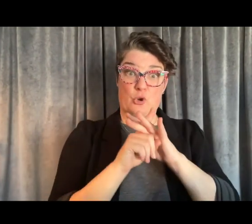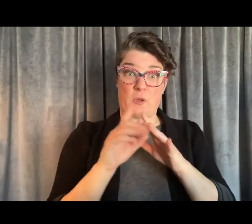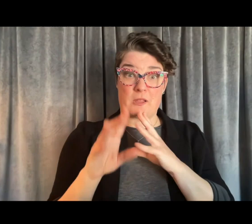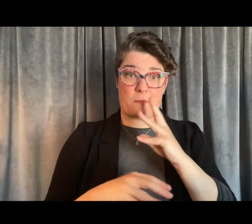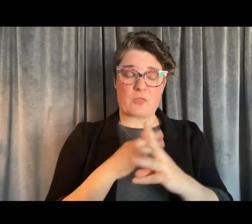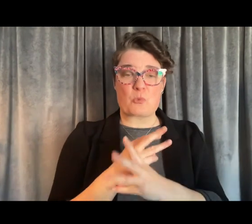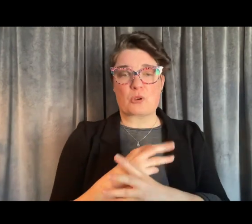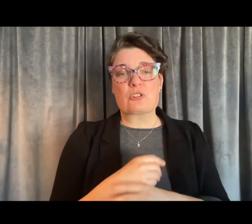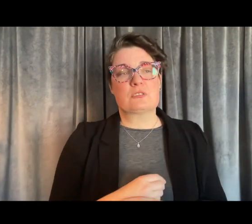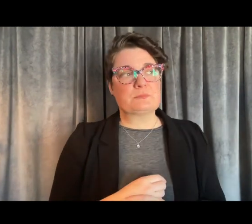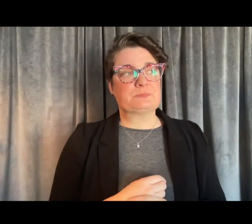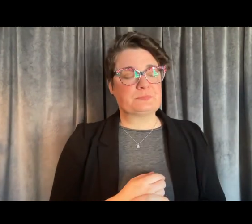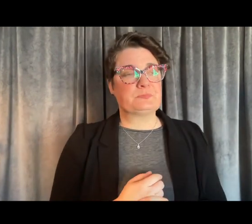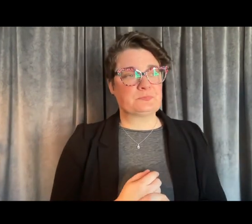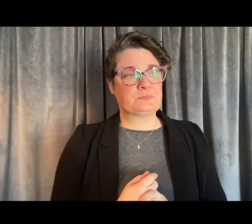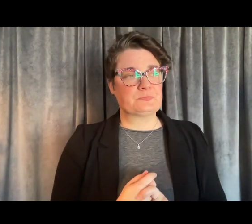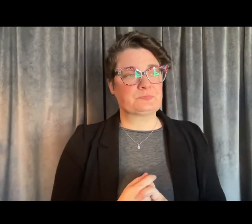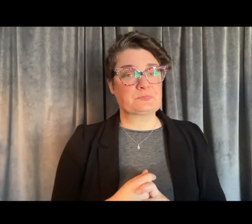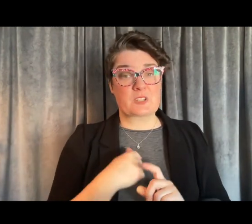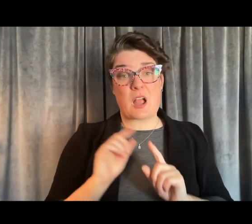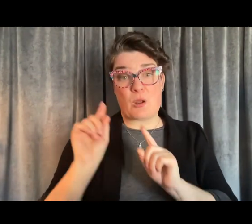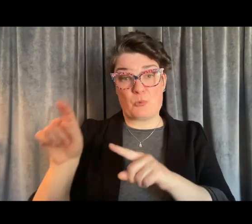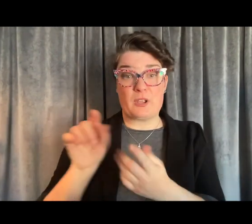to become a therapist and a counselor.